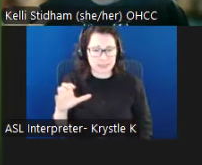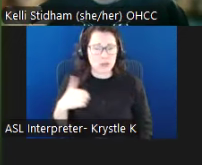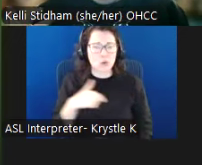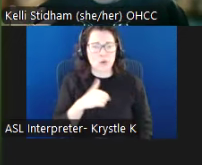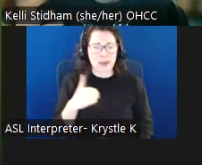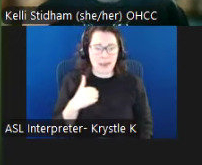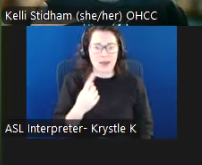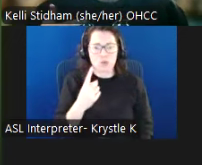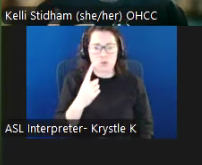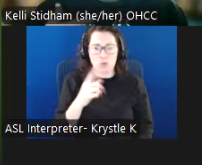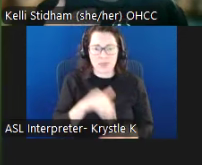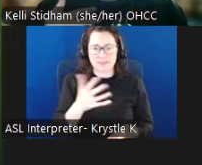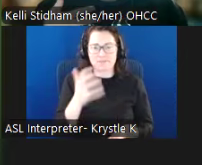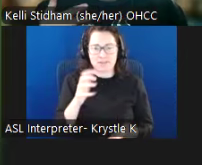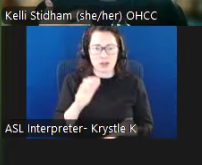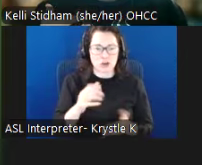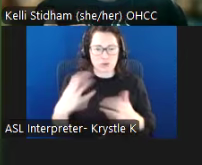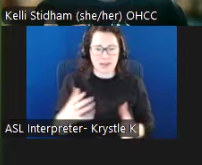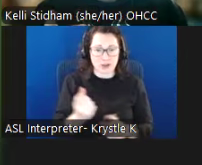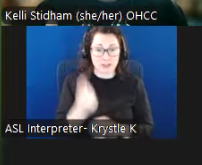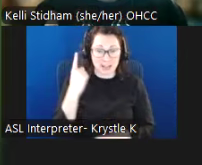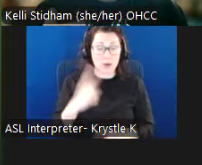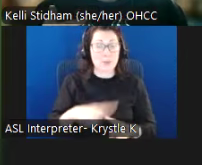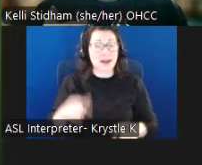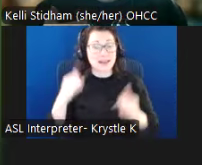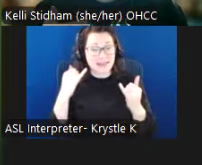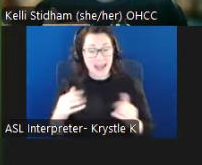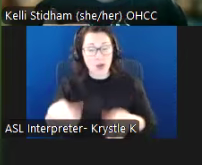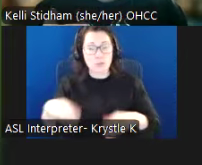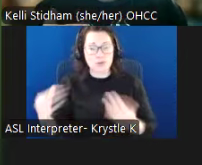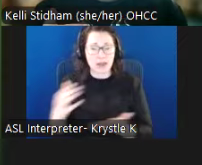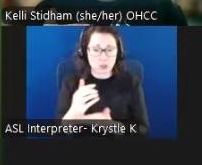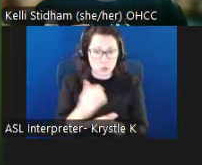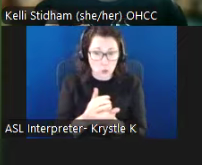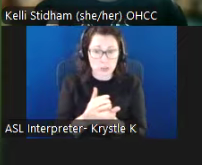providers last year, but we're now